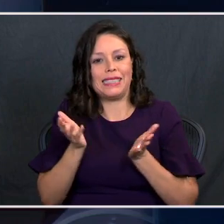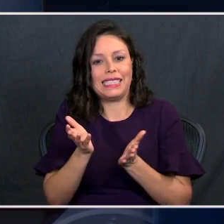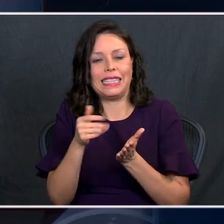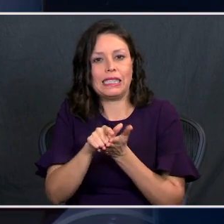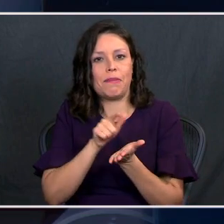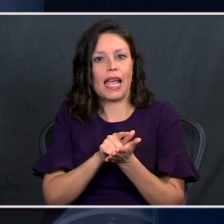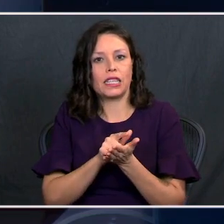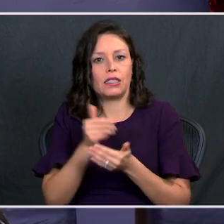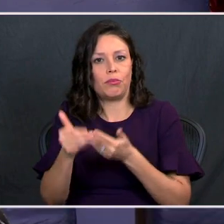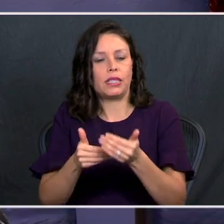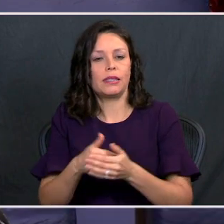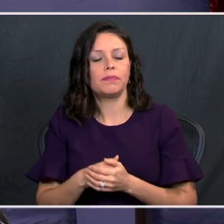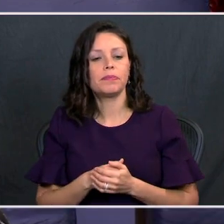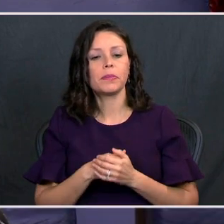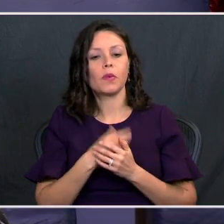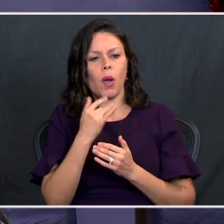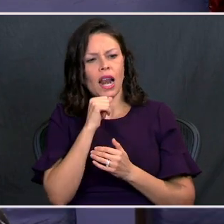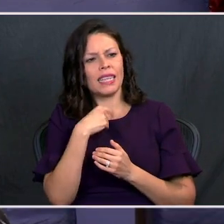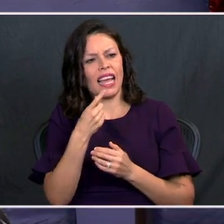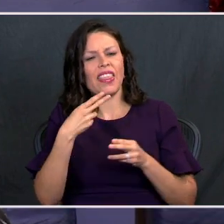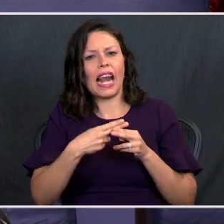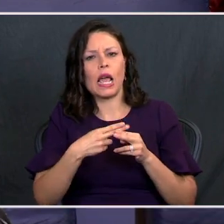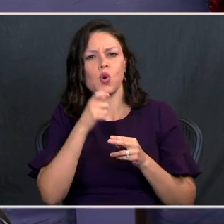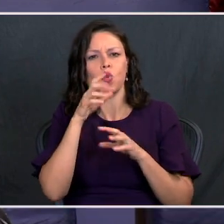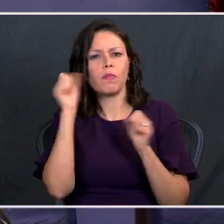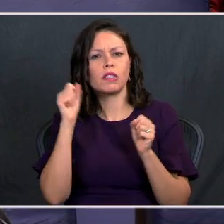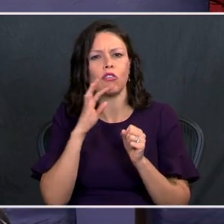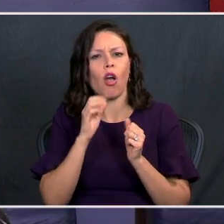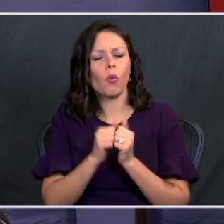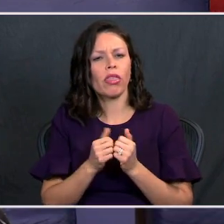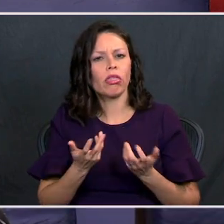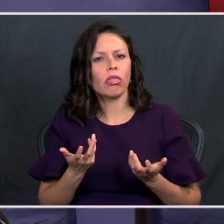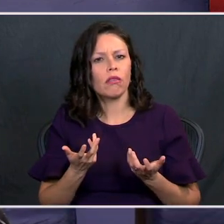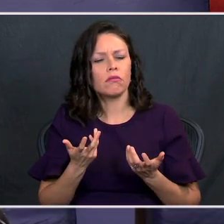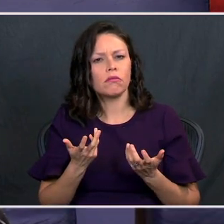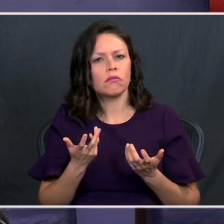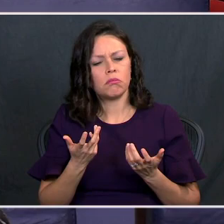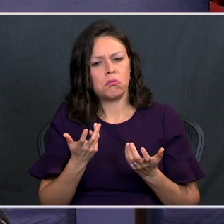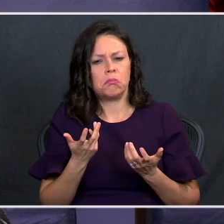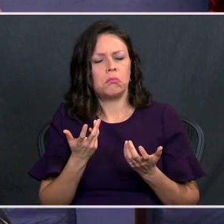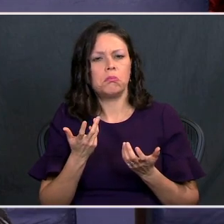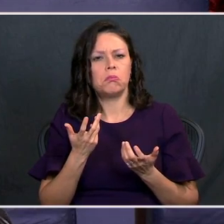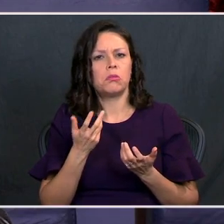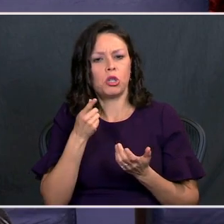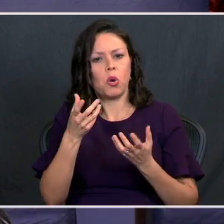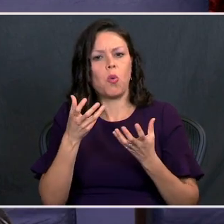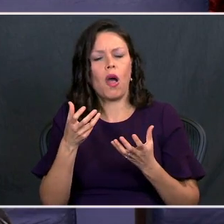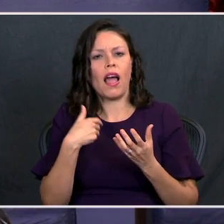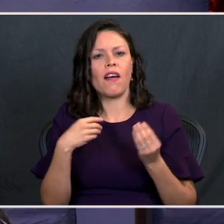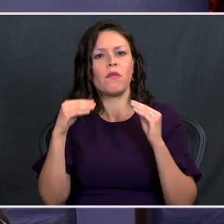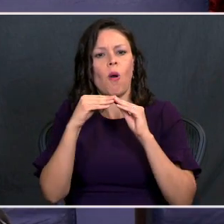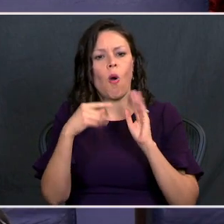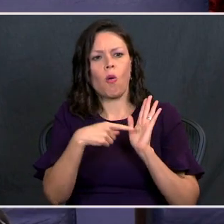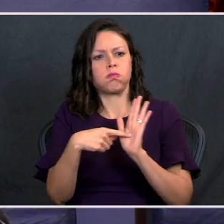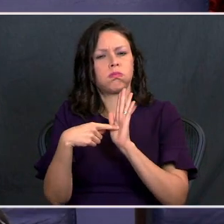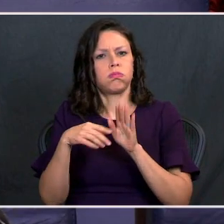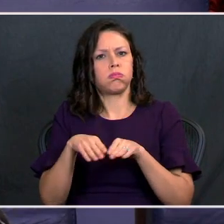Why not release the names of the people who the President is speaking with to negotiate on this bill? I mean, I know you want to have more transparency in this administration;